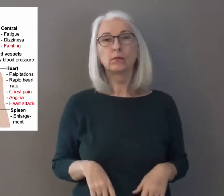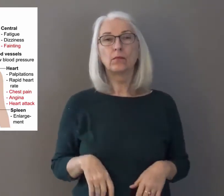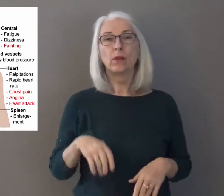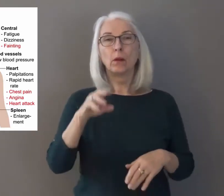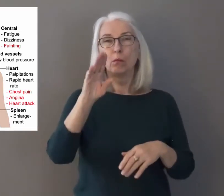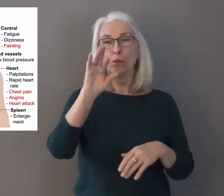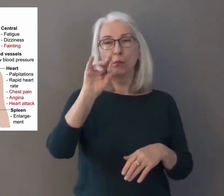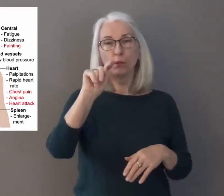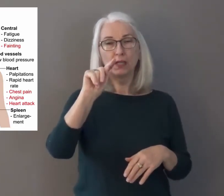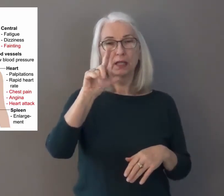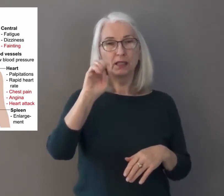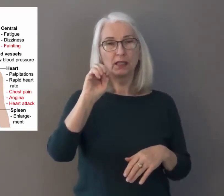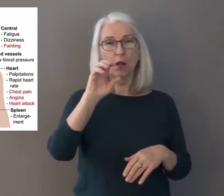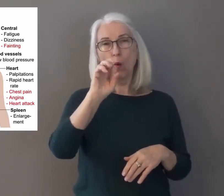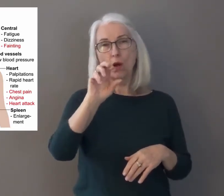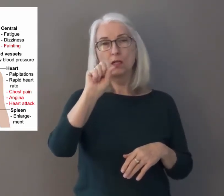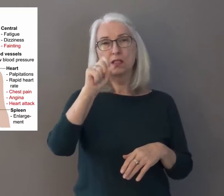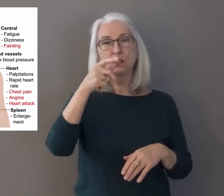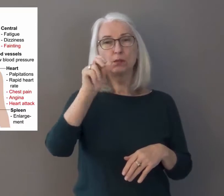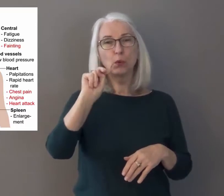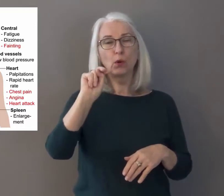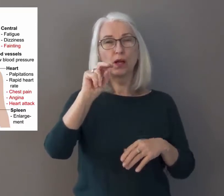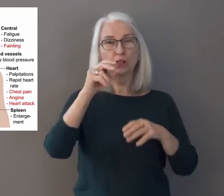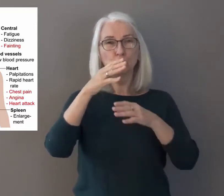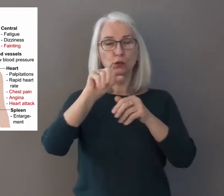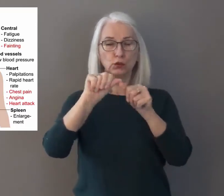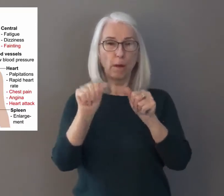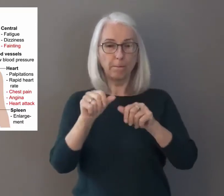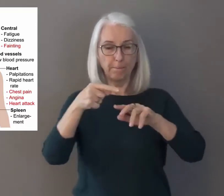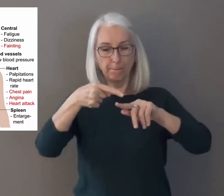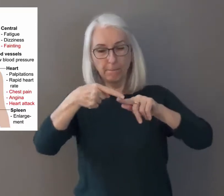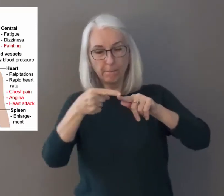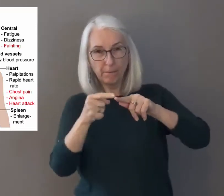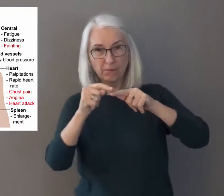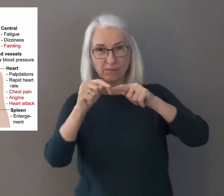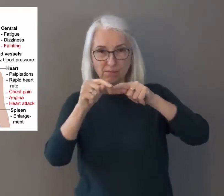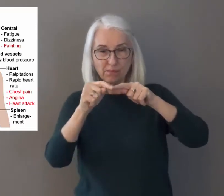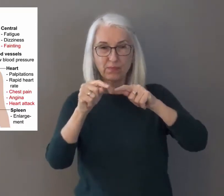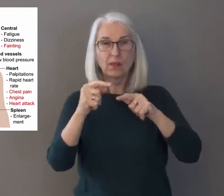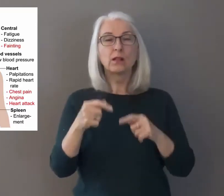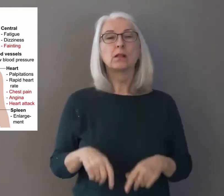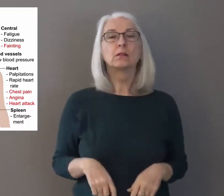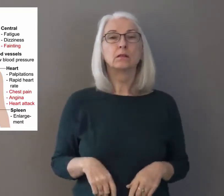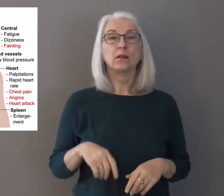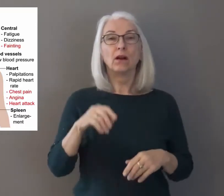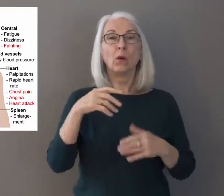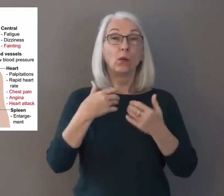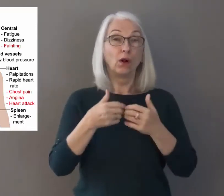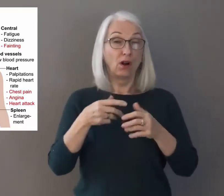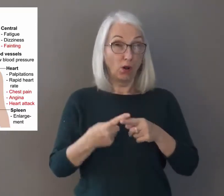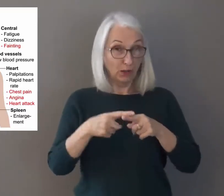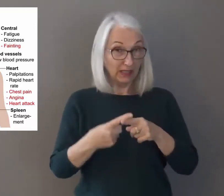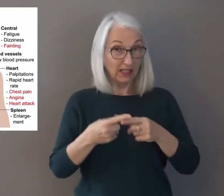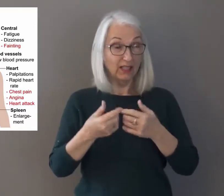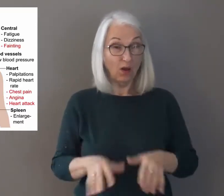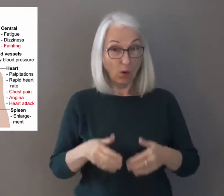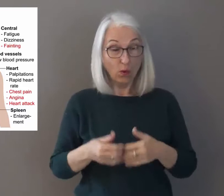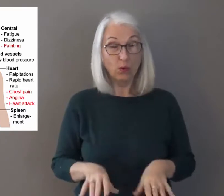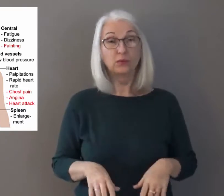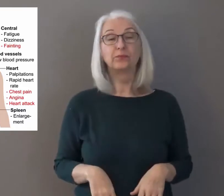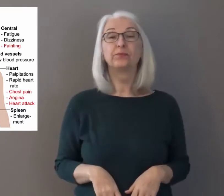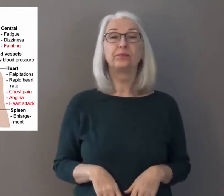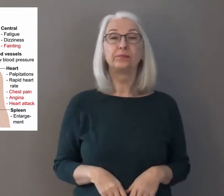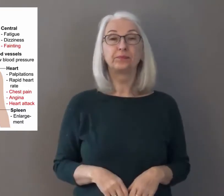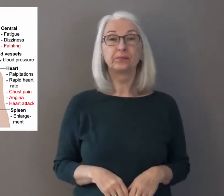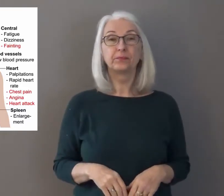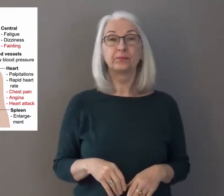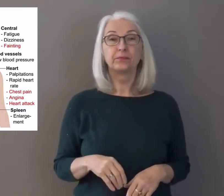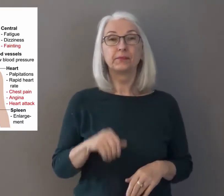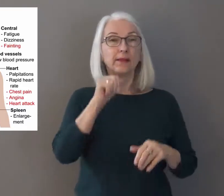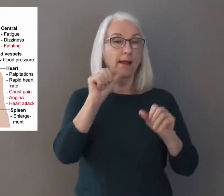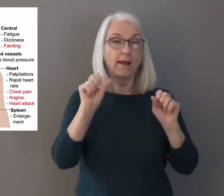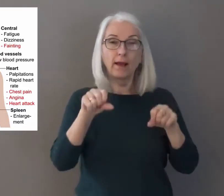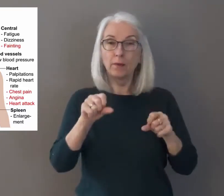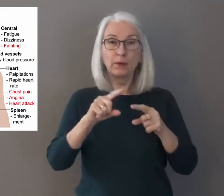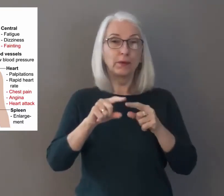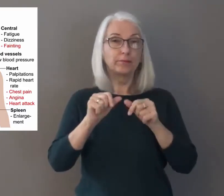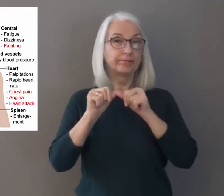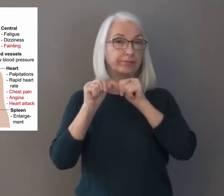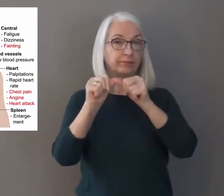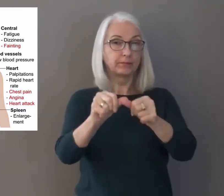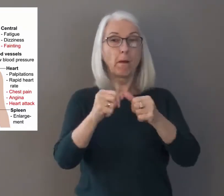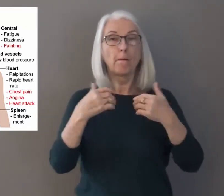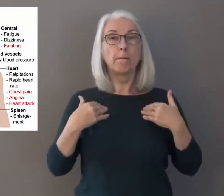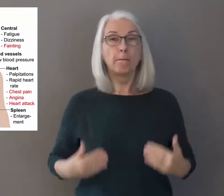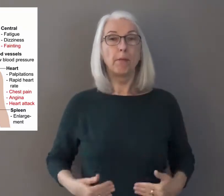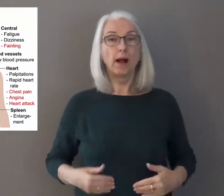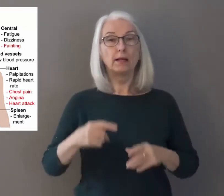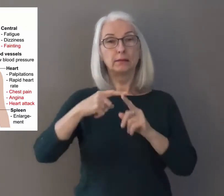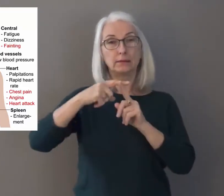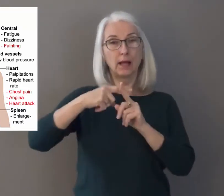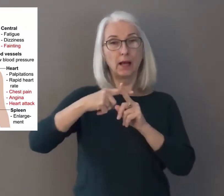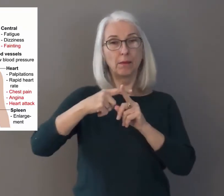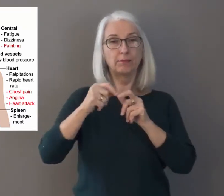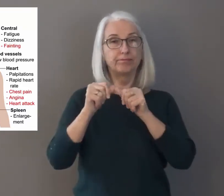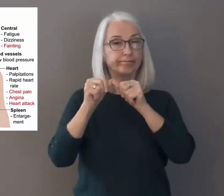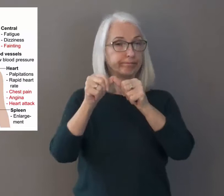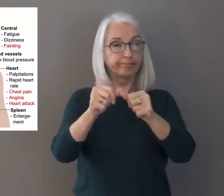Brittle or Spoon-Shaped Fingernails Weight loss Inability to maintain body temperature